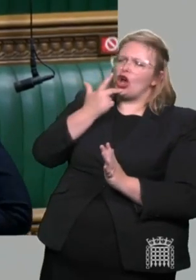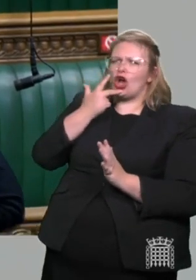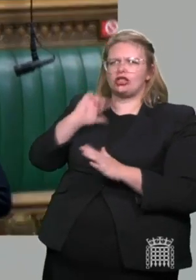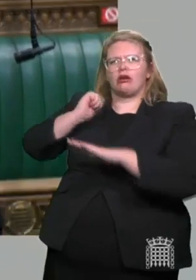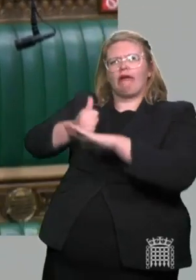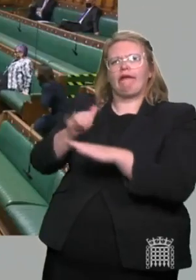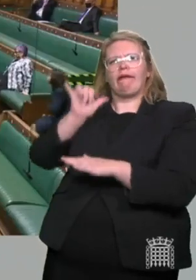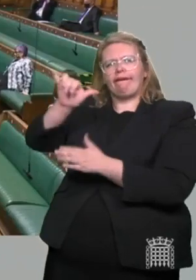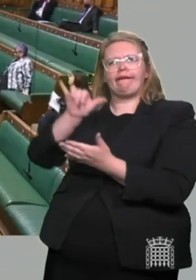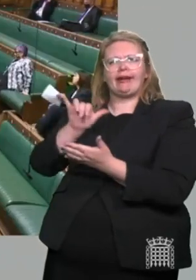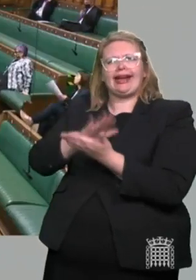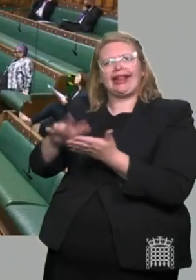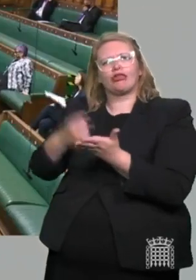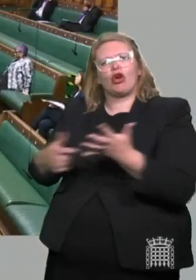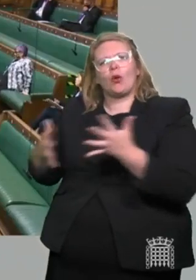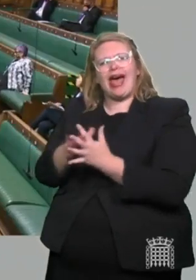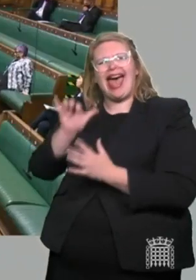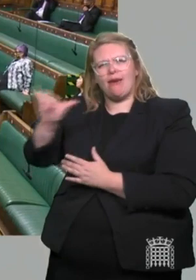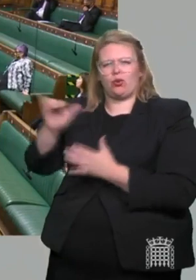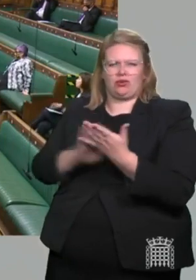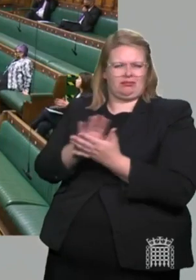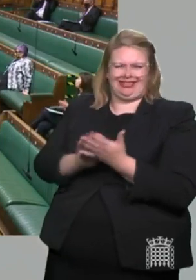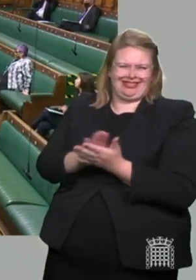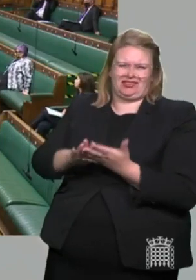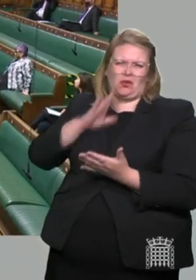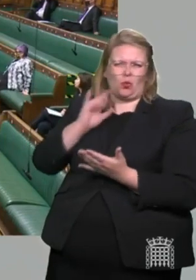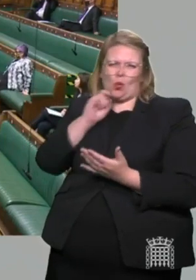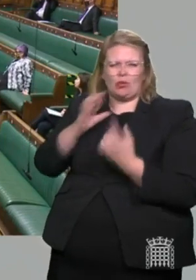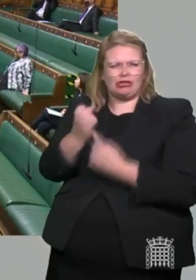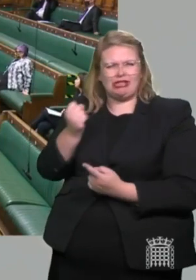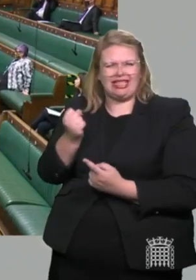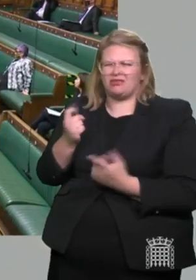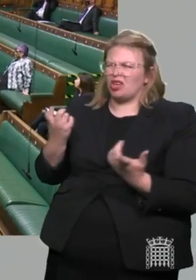The Prime Minister The third runway at Heathrow,